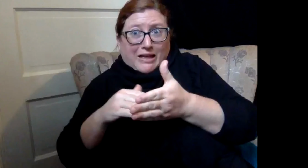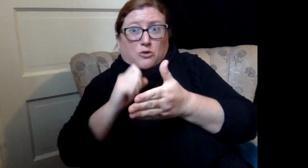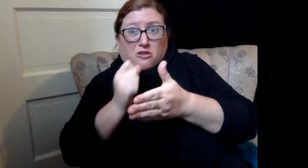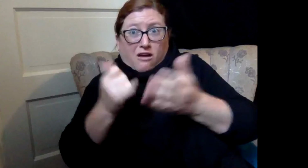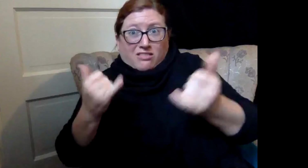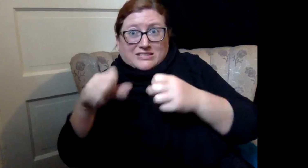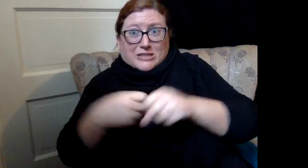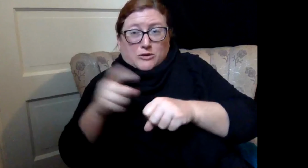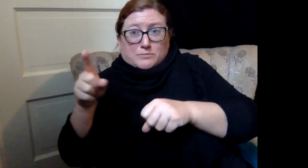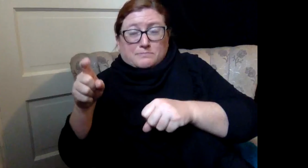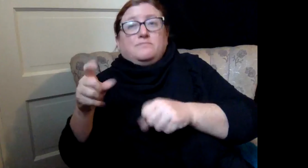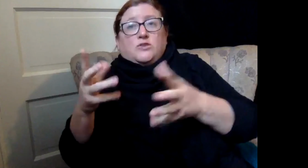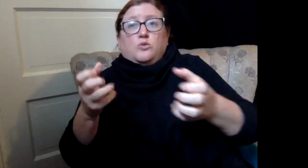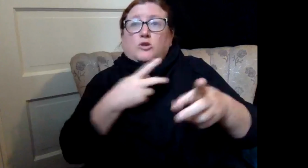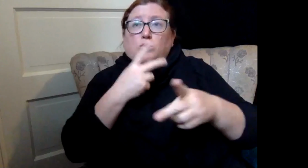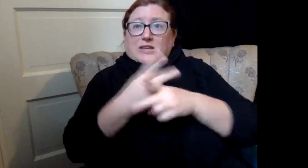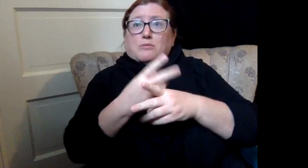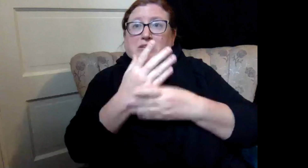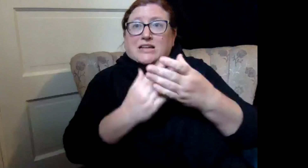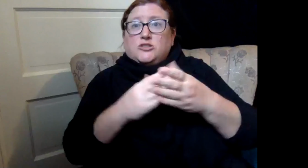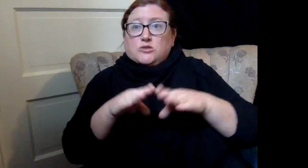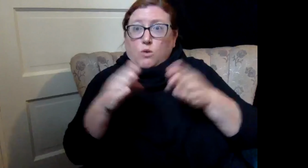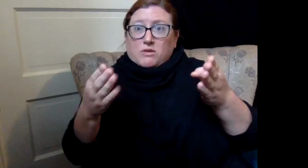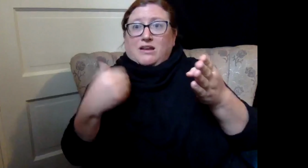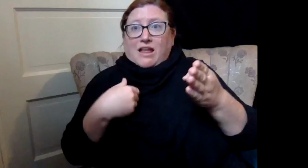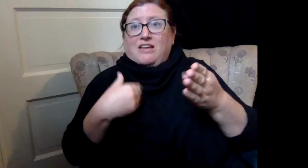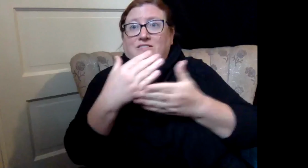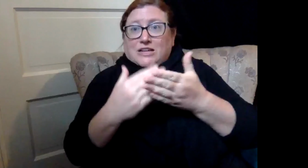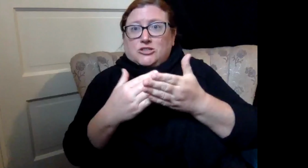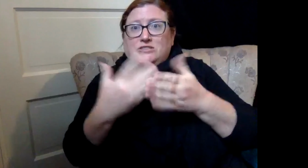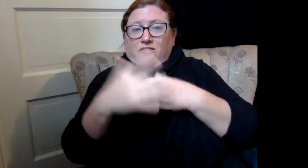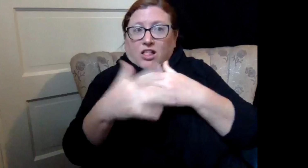colleges to finish high school credits because they are not sure if they would be